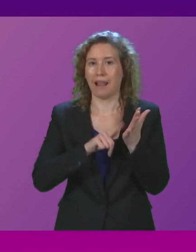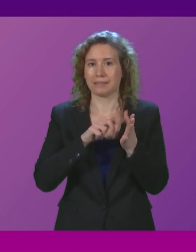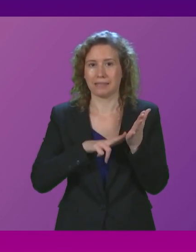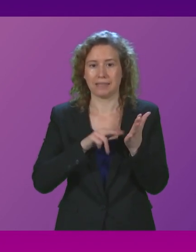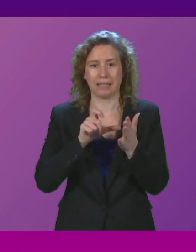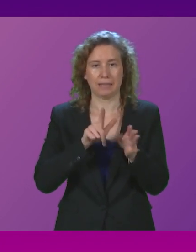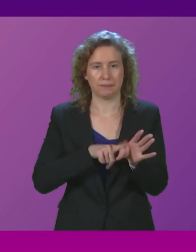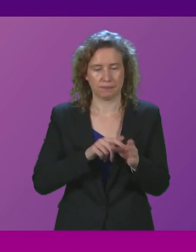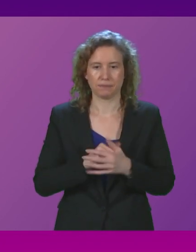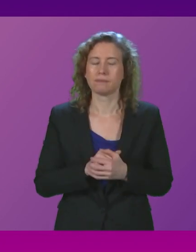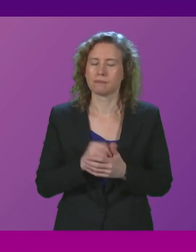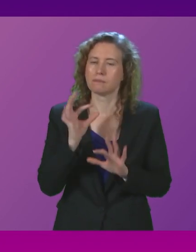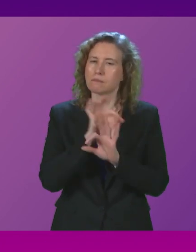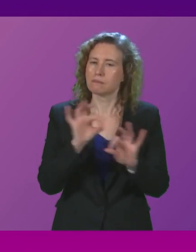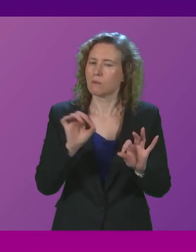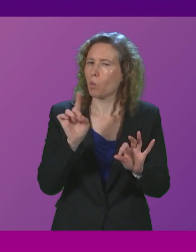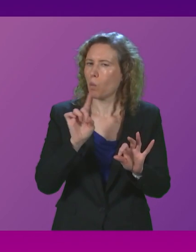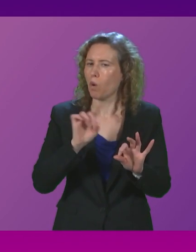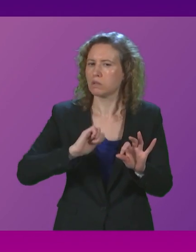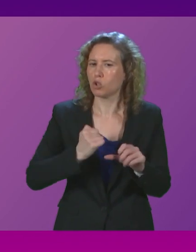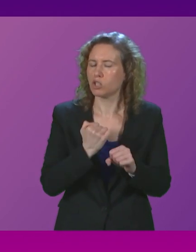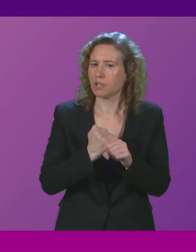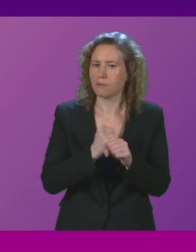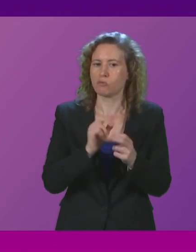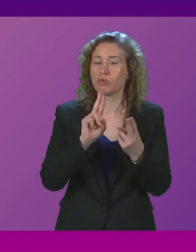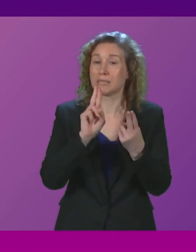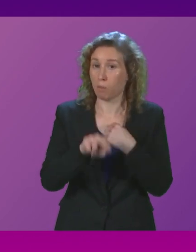To ask the First Minister what the Scottish Government’s response is to the One Parent